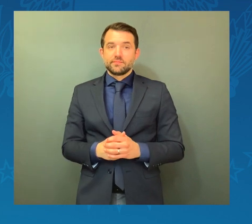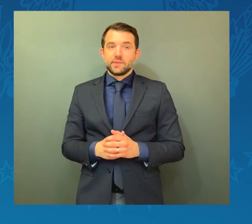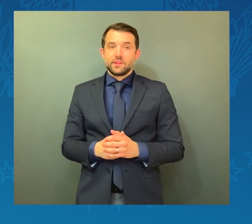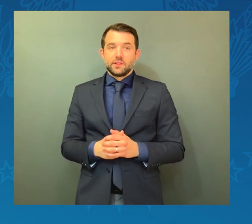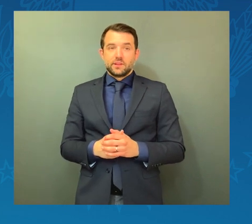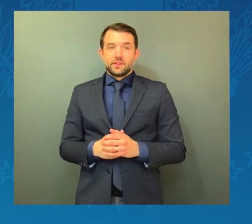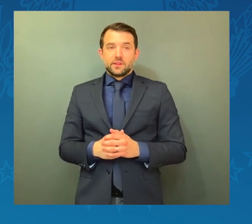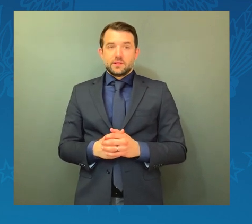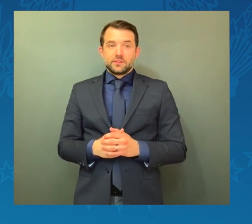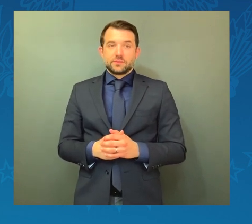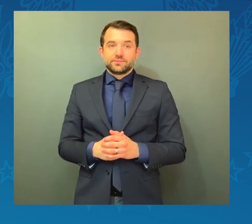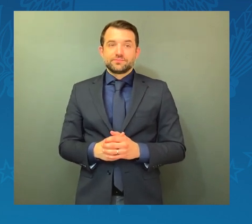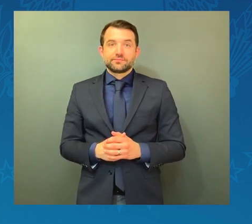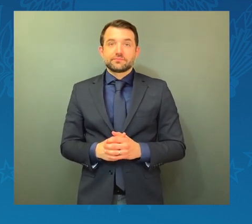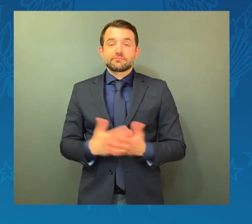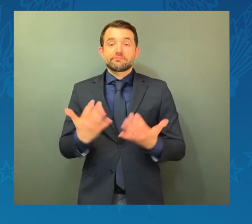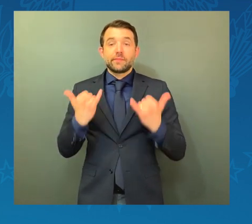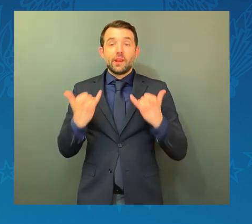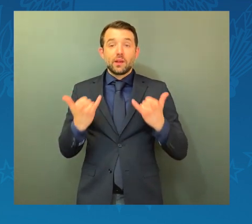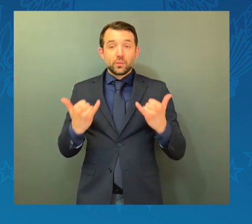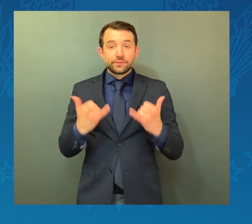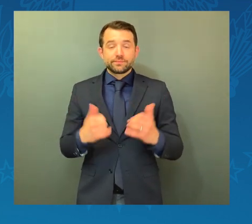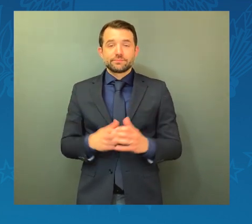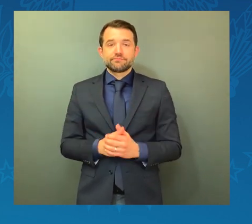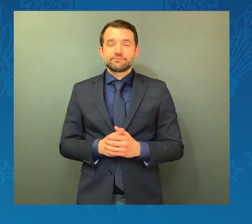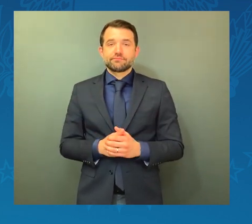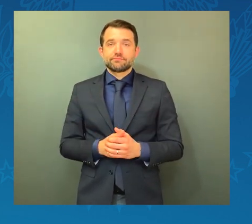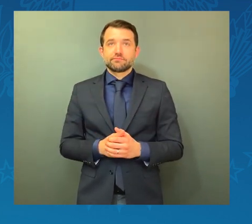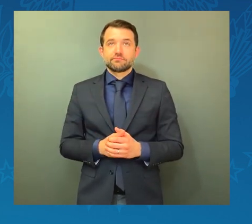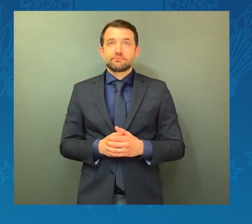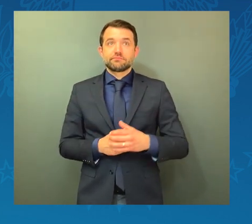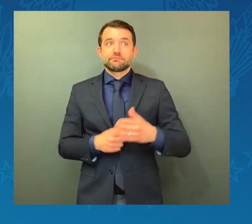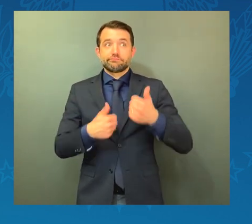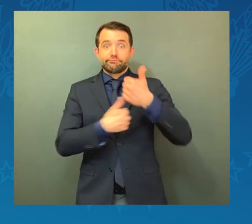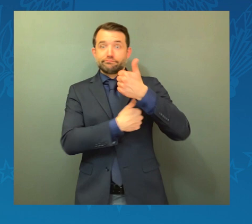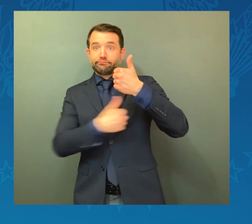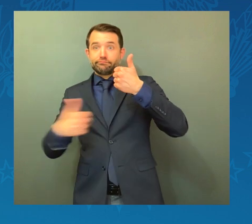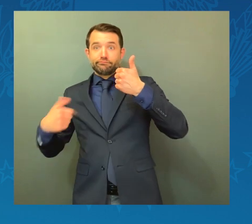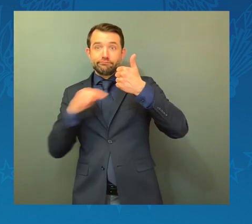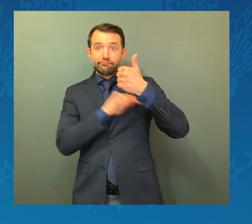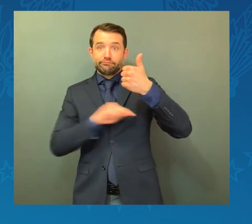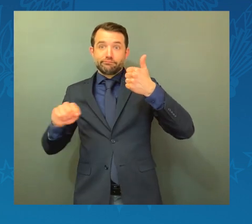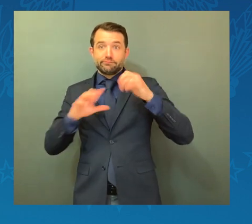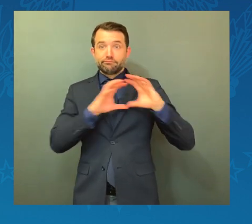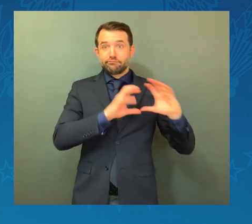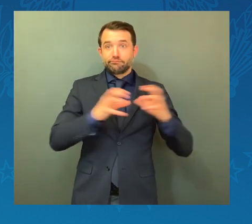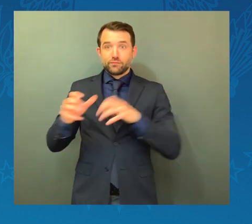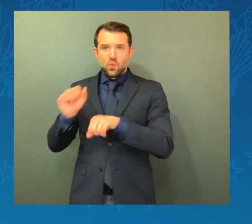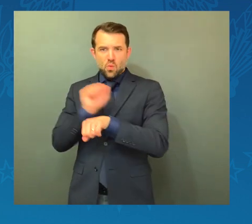And now, our administration is working with our partners -- the Secretary of the Treasury, Janet Yellen,